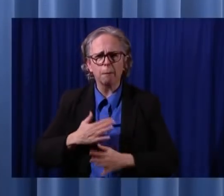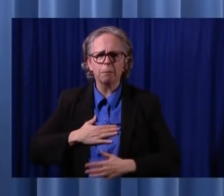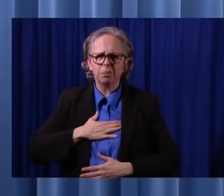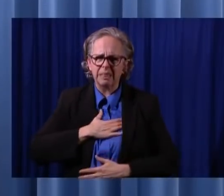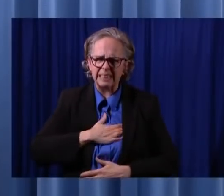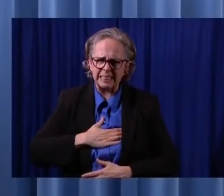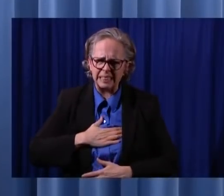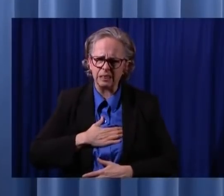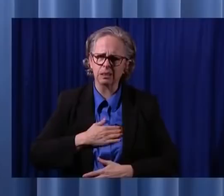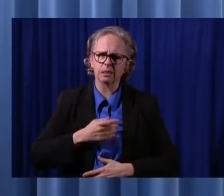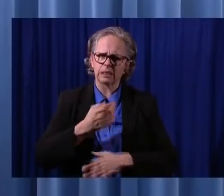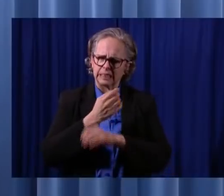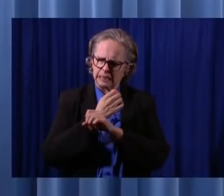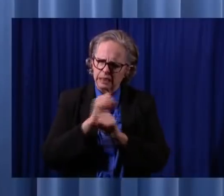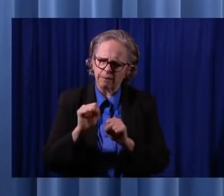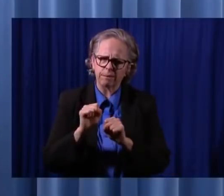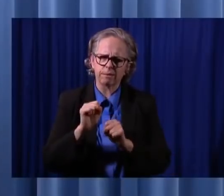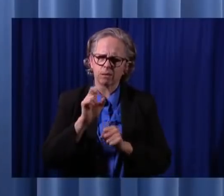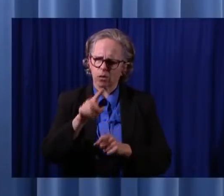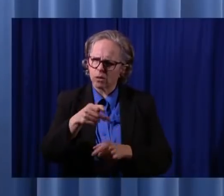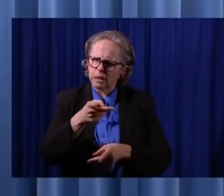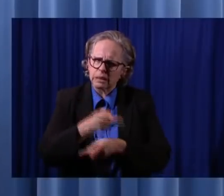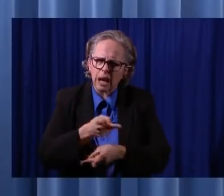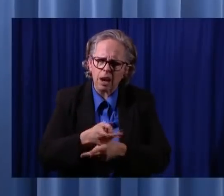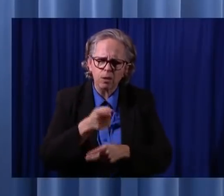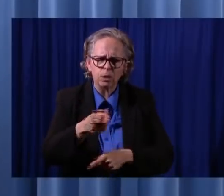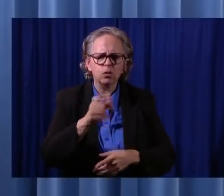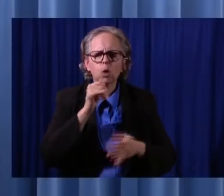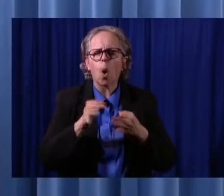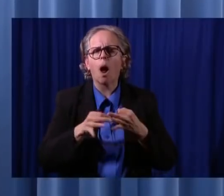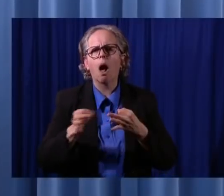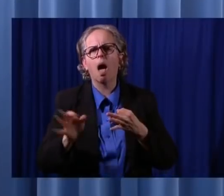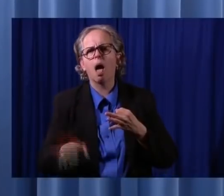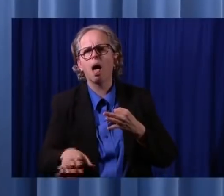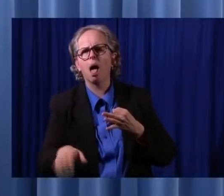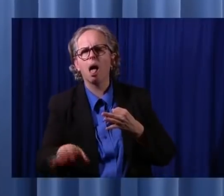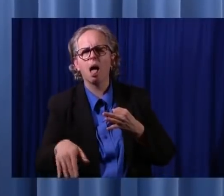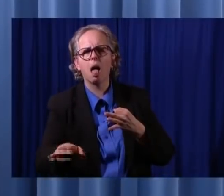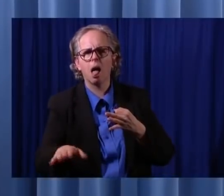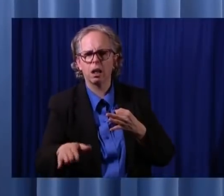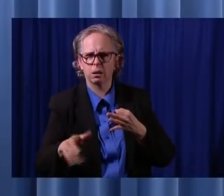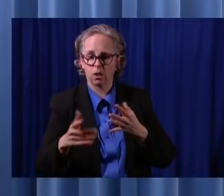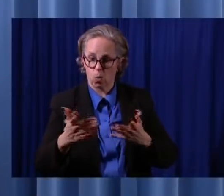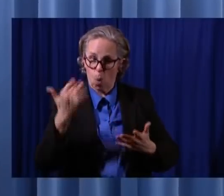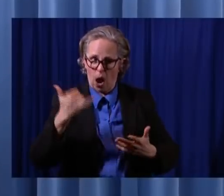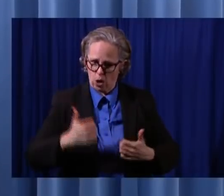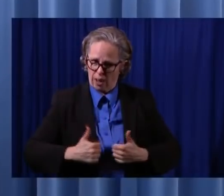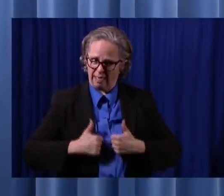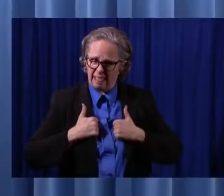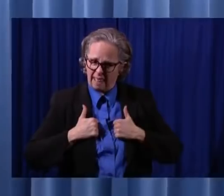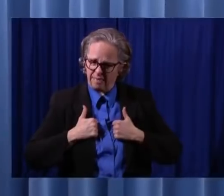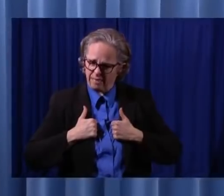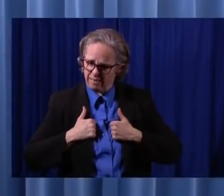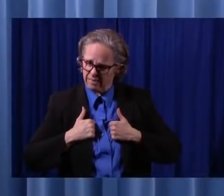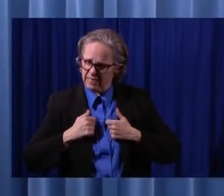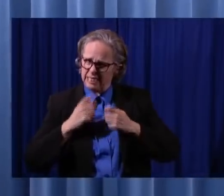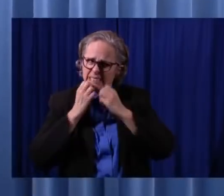PIECE IN THE NEW YORK TIMES ABOUT THIS VERY TOPIC. THE PIECE CONCLUDED WITH THIS, FOR PATIENTS WITH MEDICAL